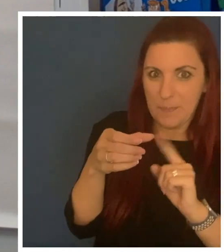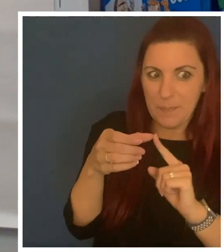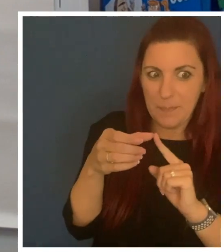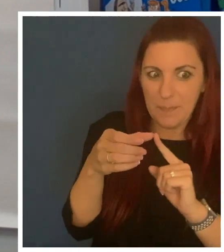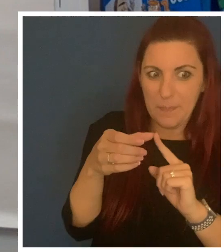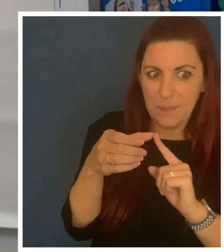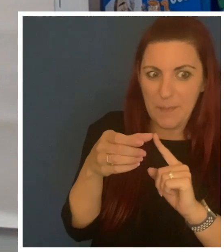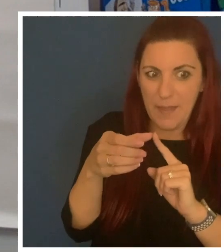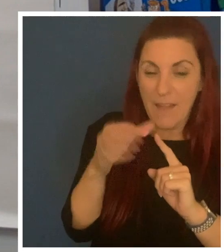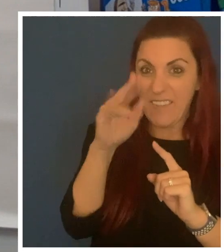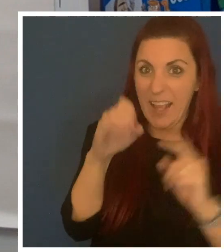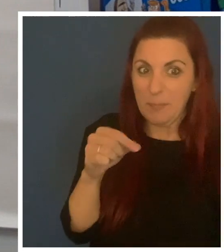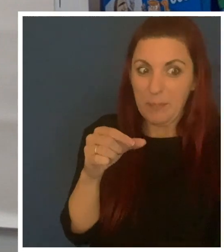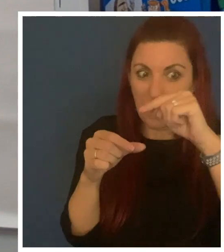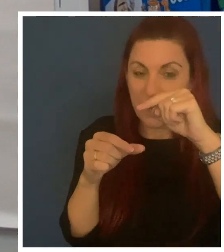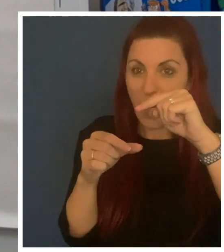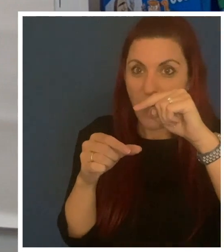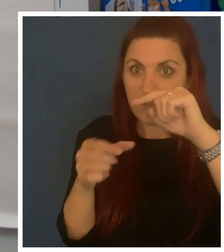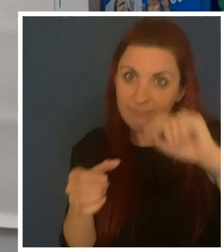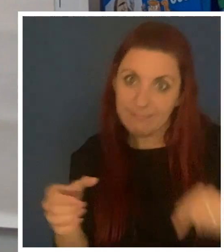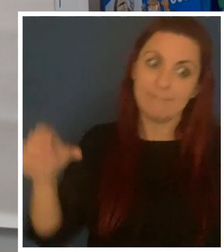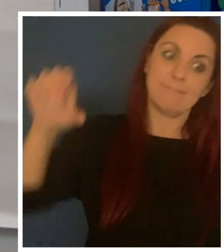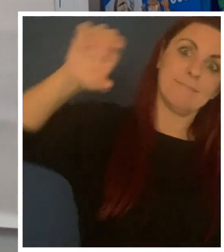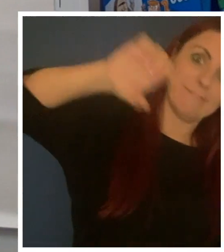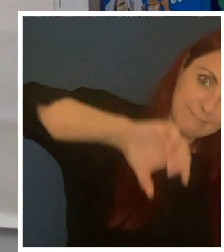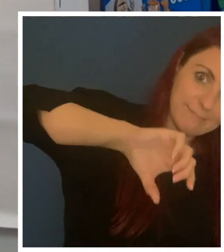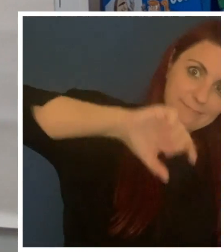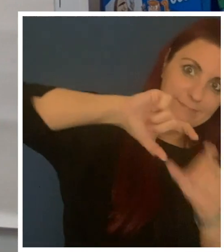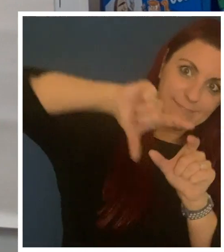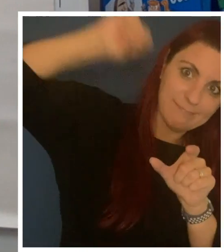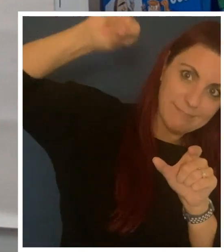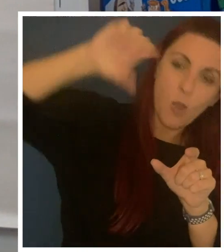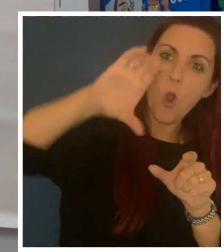they put a flake in it, well it's not that bit we're going draw, what we're going to draw is the cone underneath.